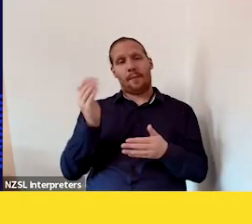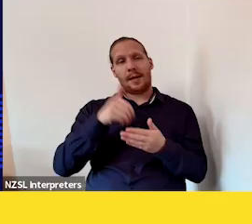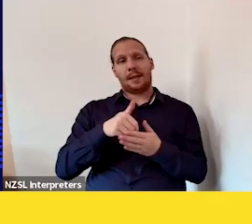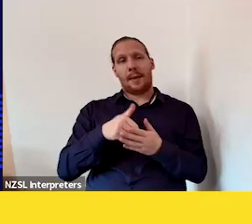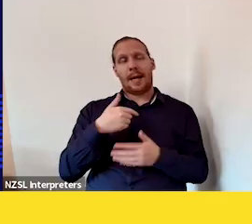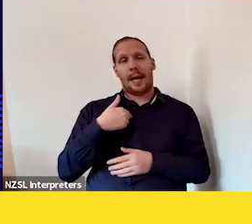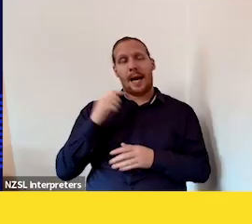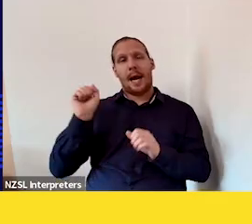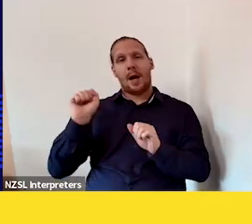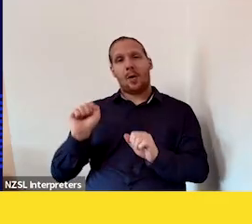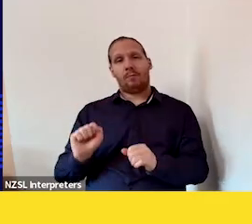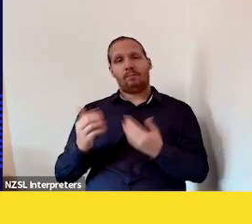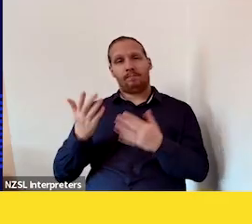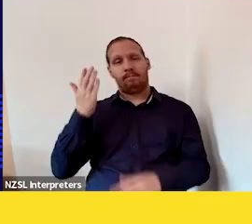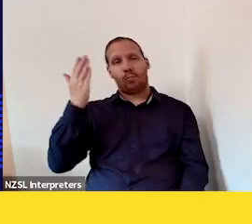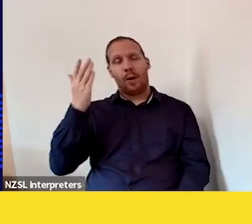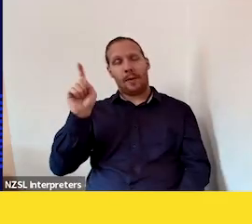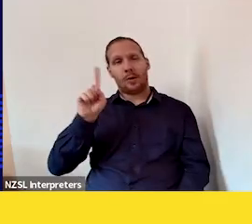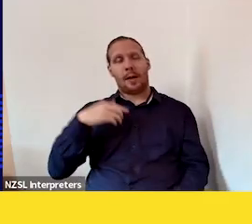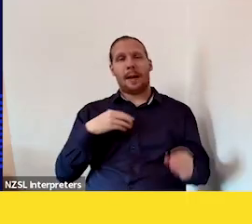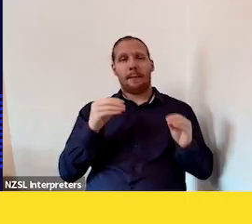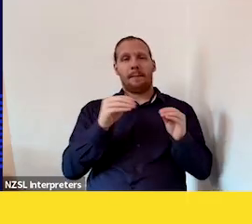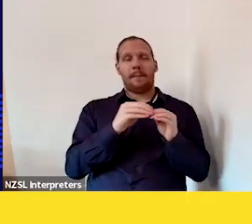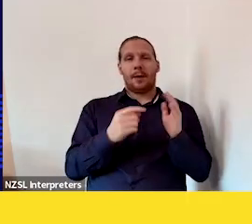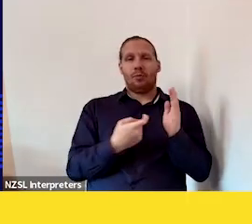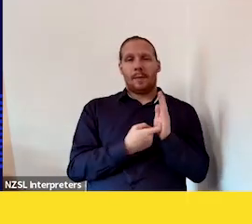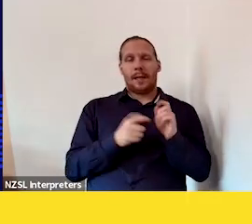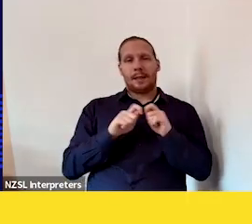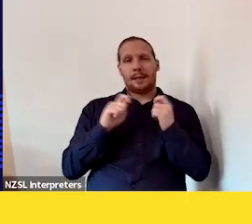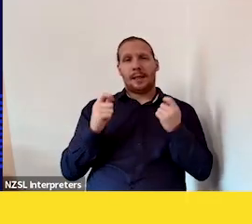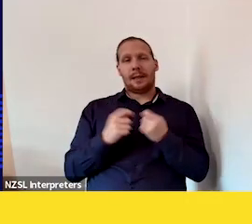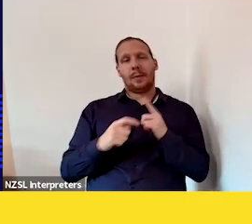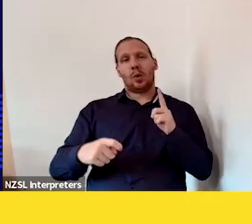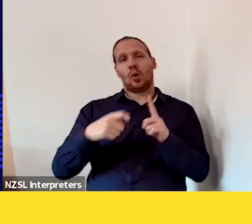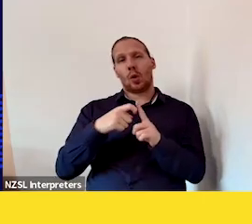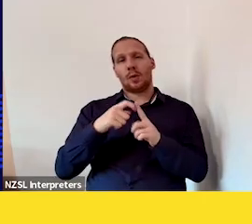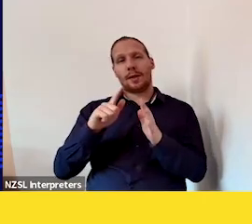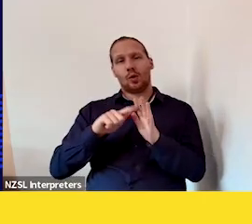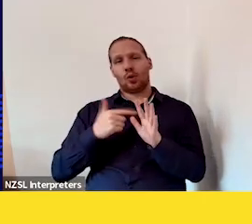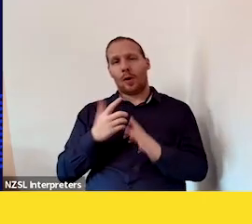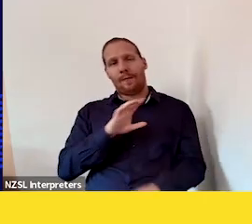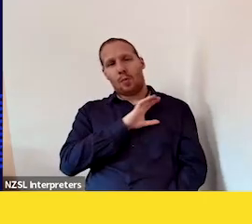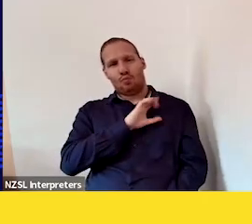It's been Rebecca and the team for their work to Kirsten and, John for bravely coming on and being part of our panel.